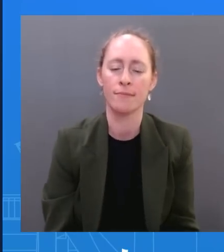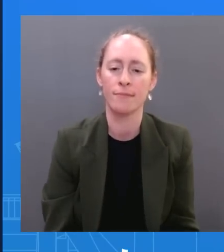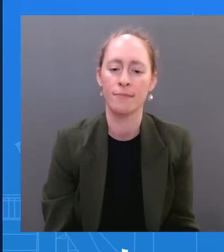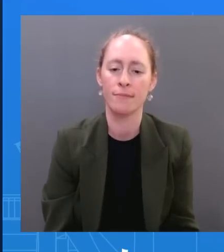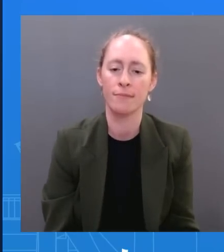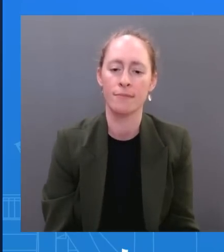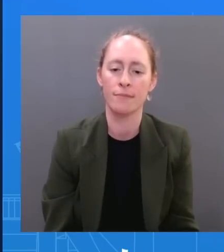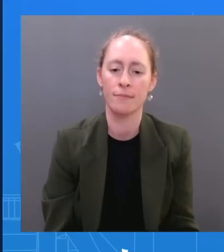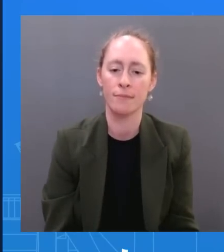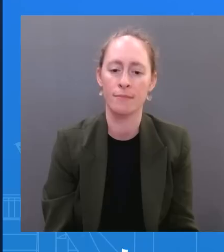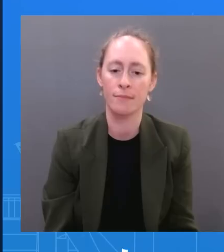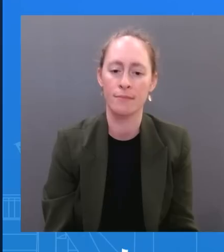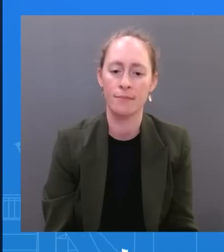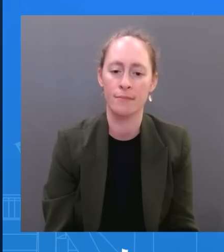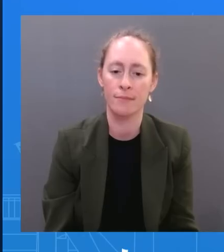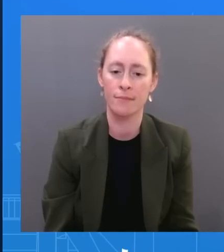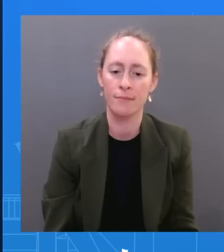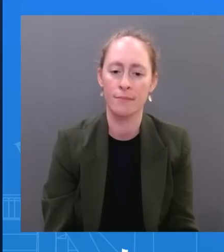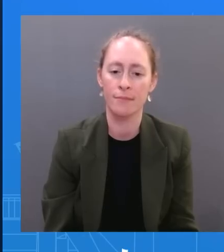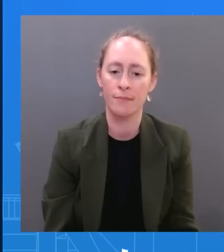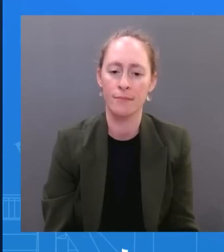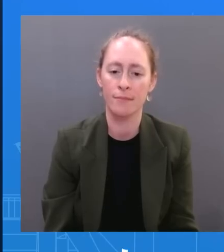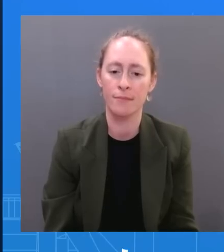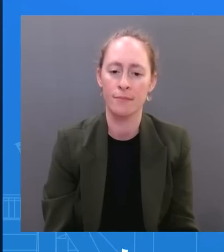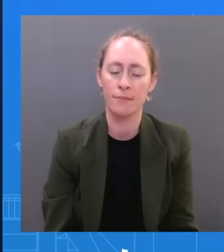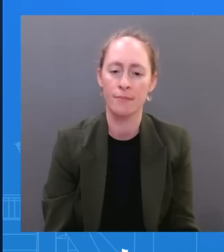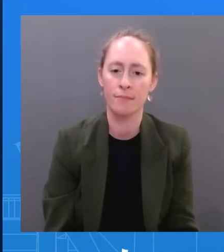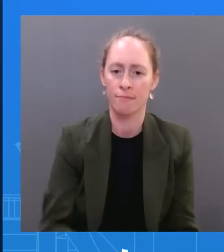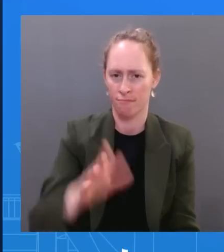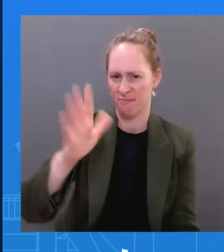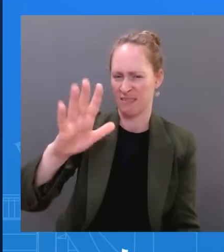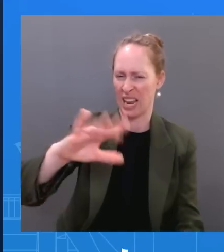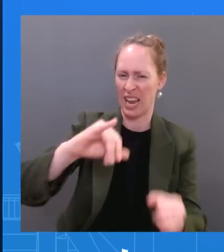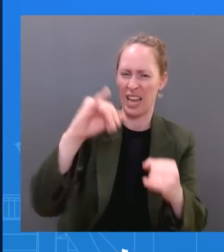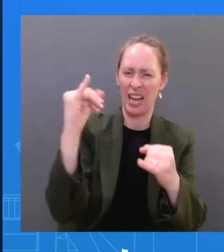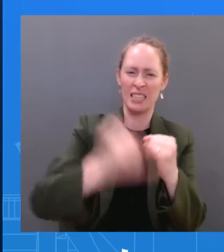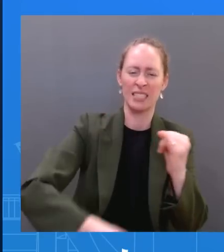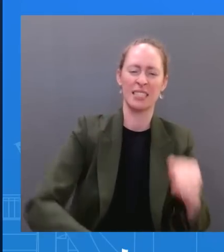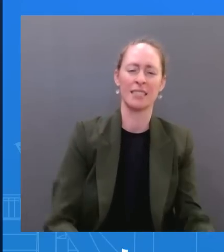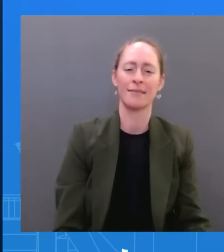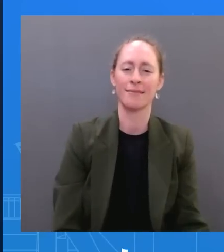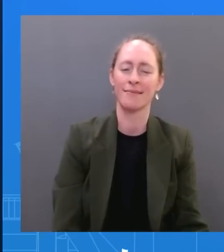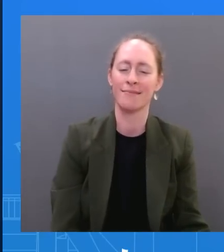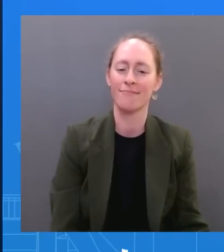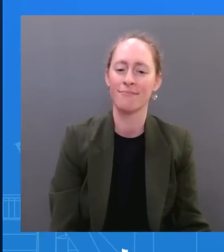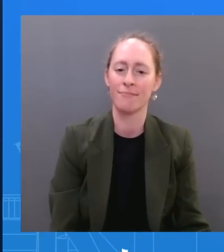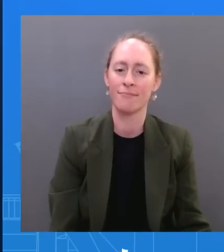Yeah. >> The Press: You mentioned -- Mr. Sullivan: Last question, and then I'll move out. So -- go ahead. The Press: You mentioned earlier that Russia had failed